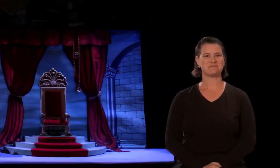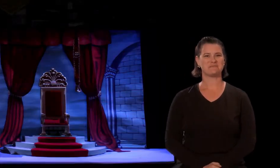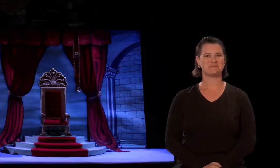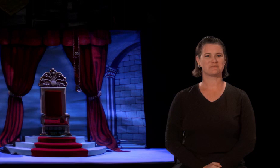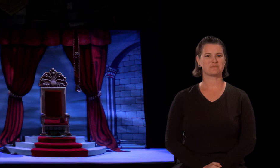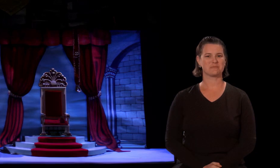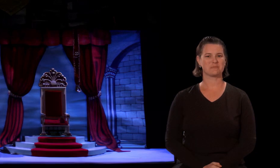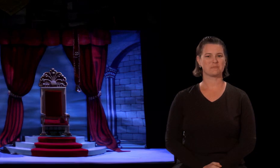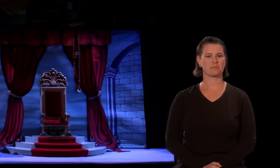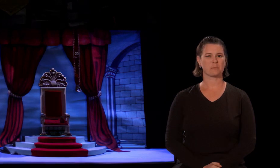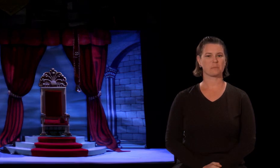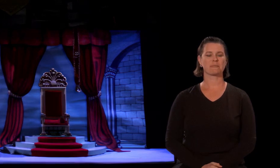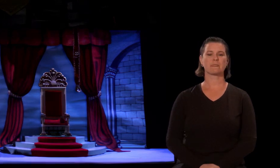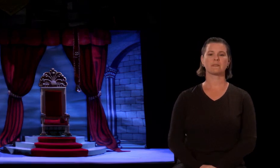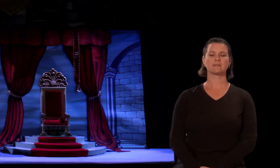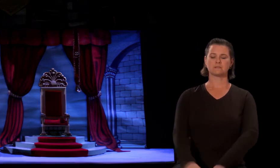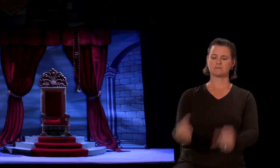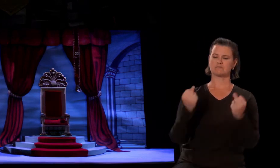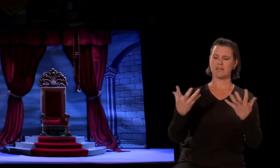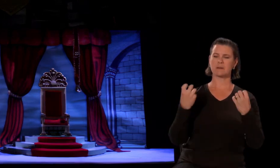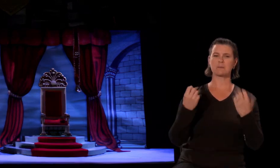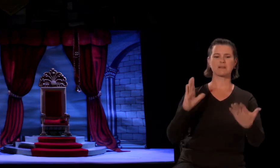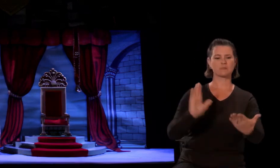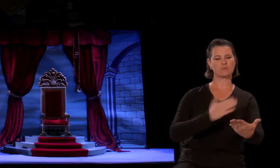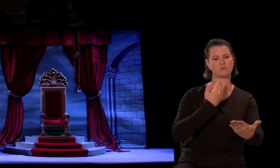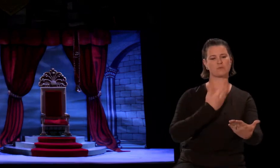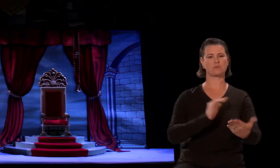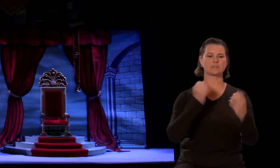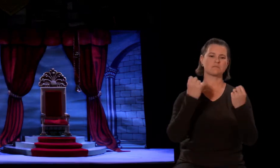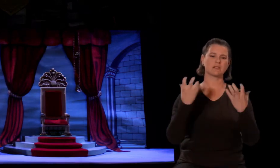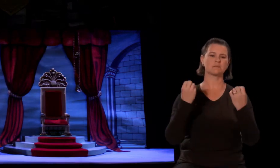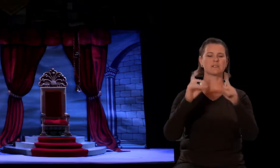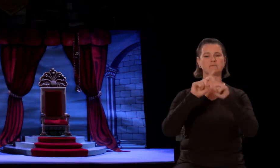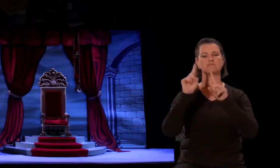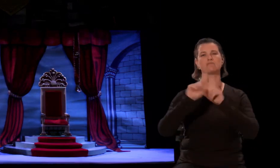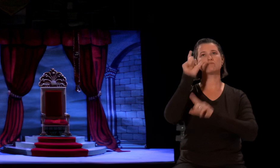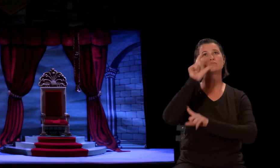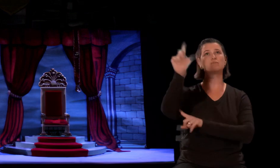[moon] There are so many songs About so many moons Rivers and dreamers